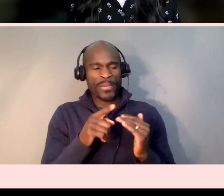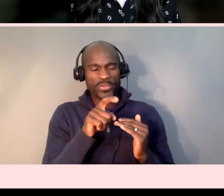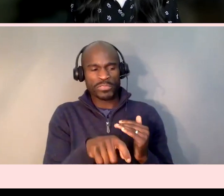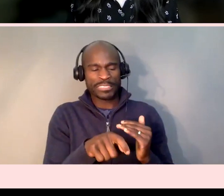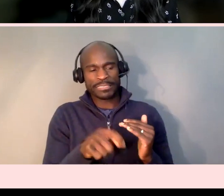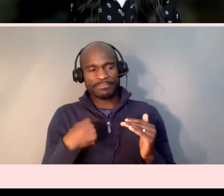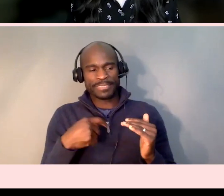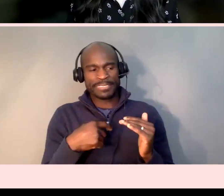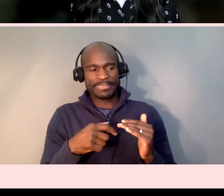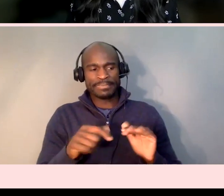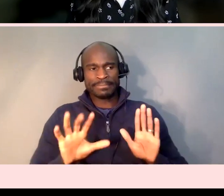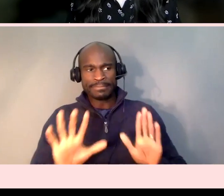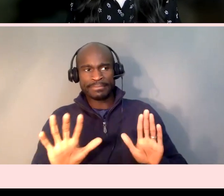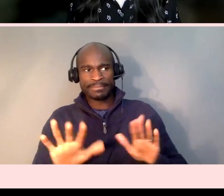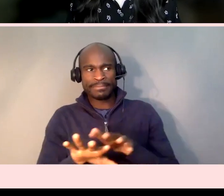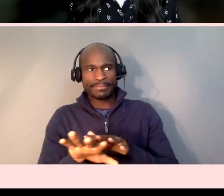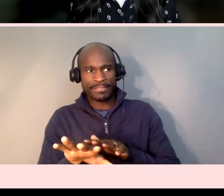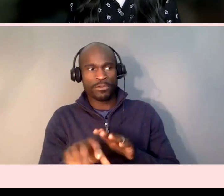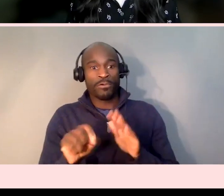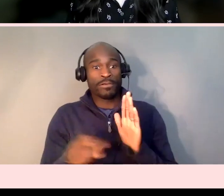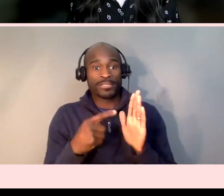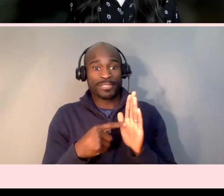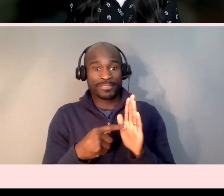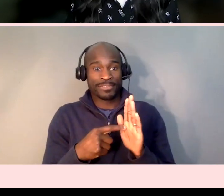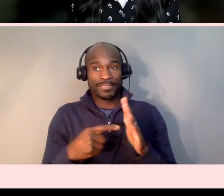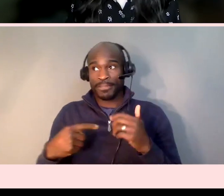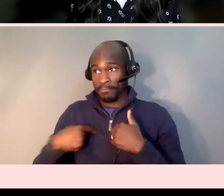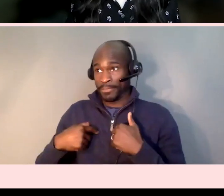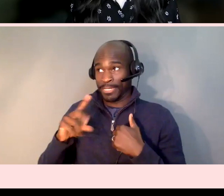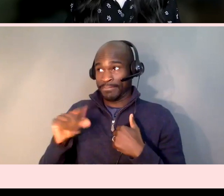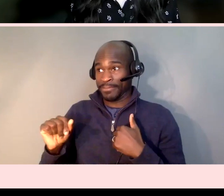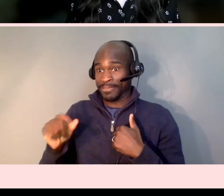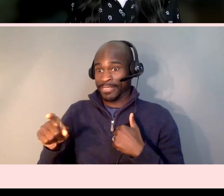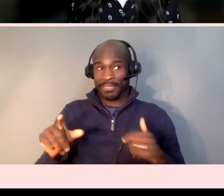just sort of freeze up because they don't know what to do when you're on the same level as them